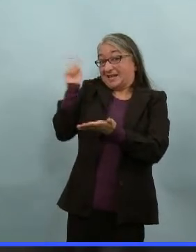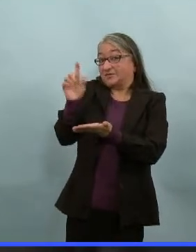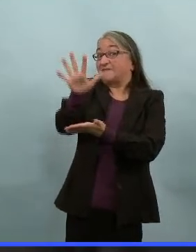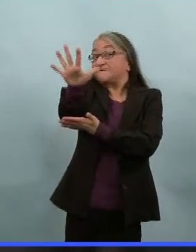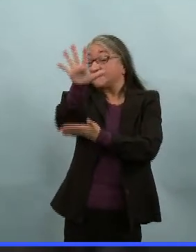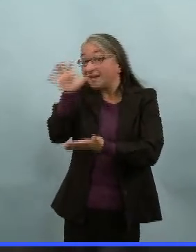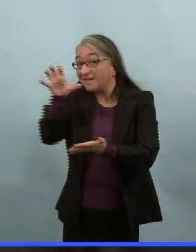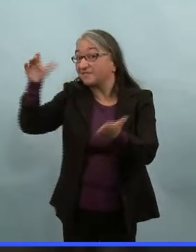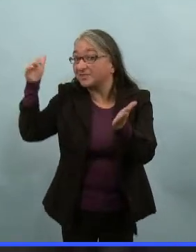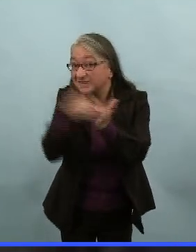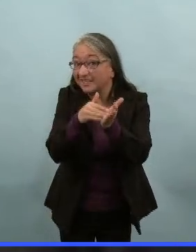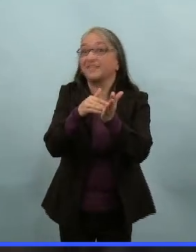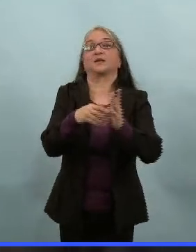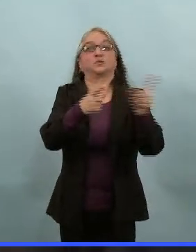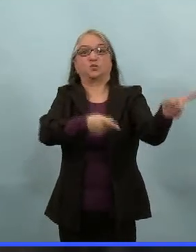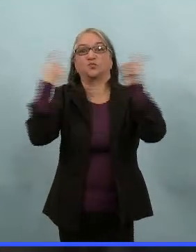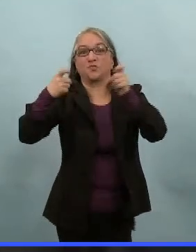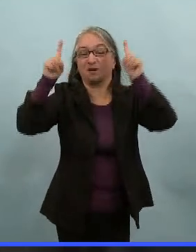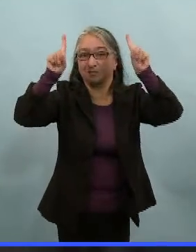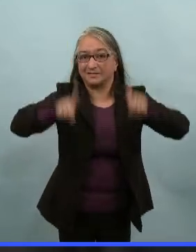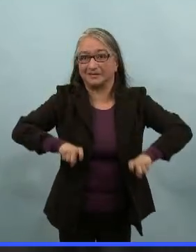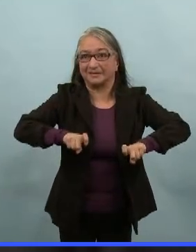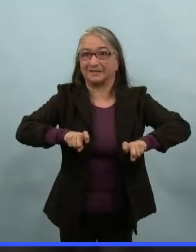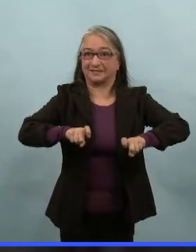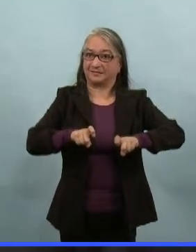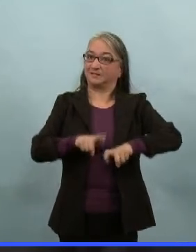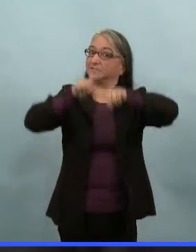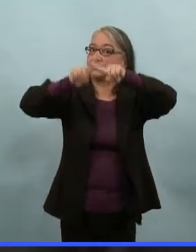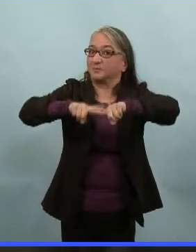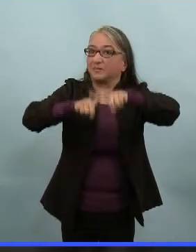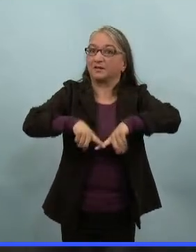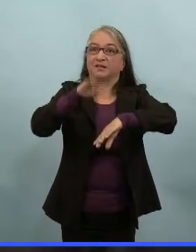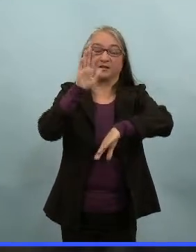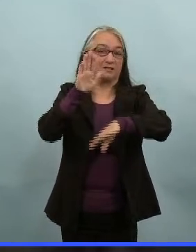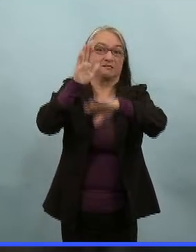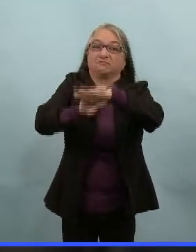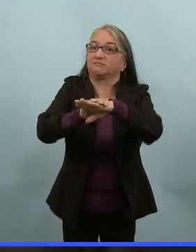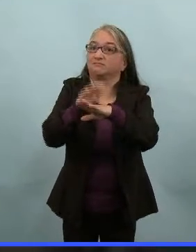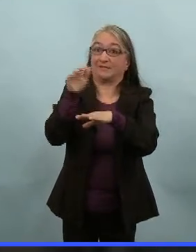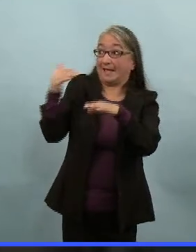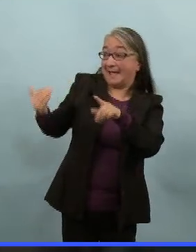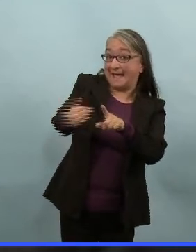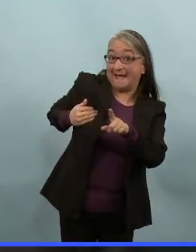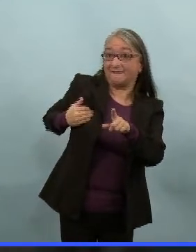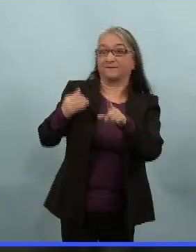has to do with how much supply we have so so we can't give out tests all over the place because